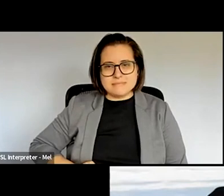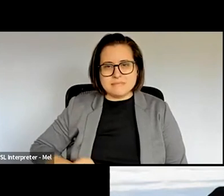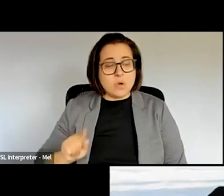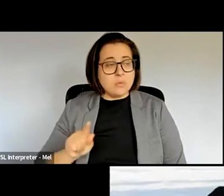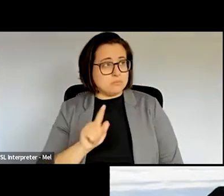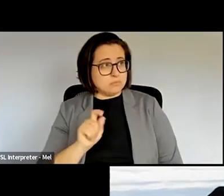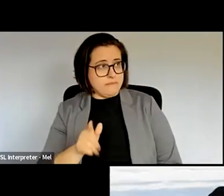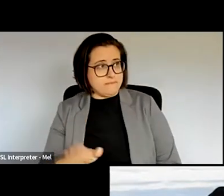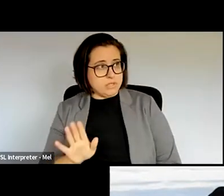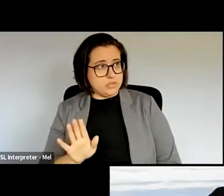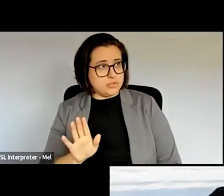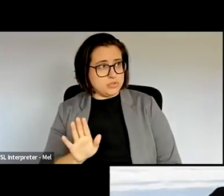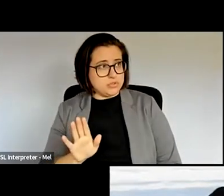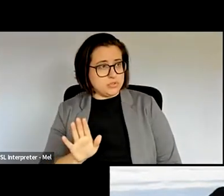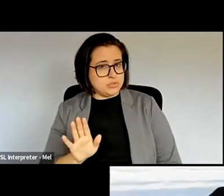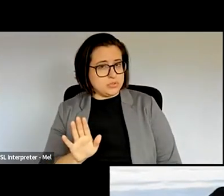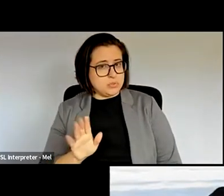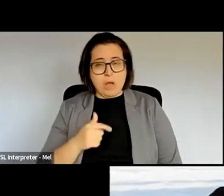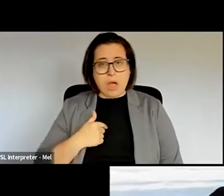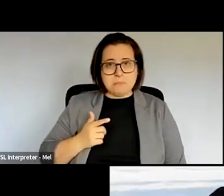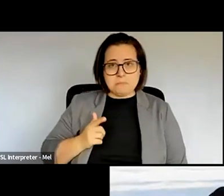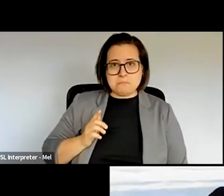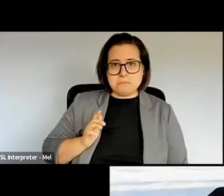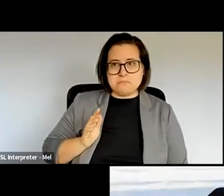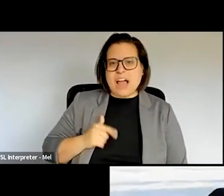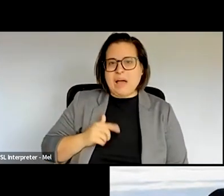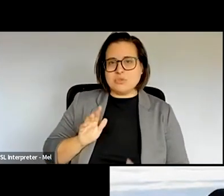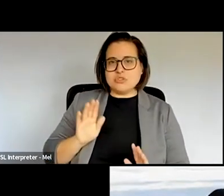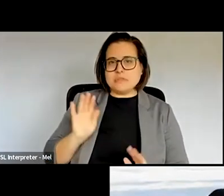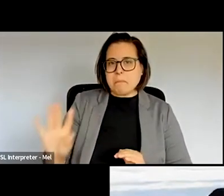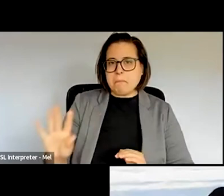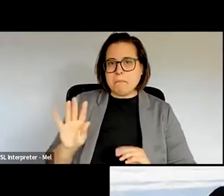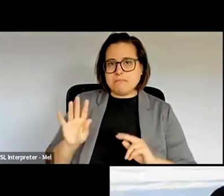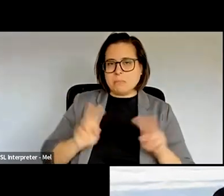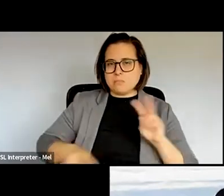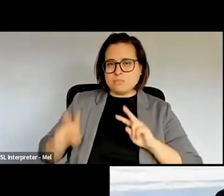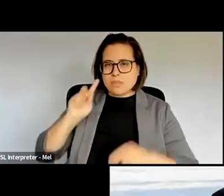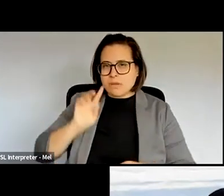Yeah well I'm done with the -- I was making an observation and I thought I saw your hand out.